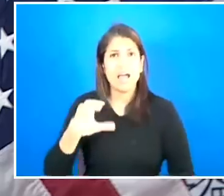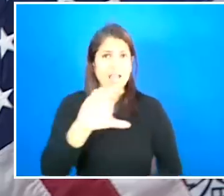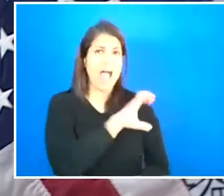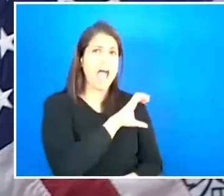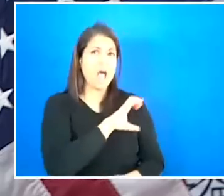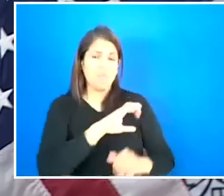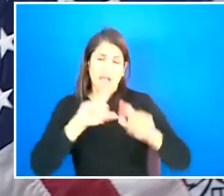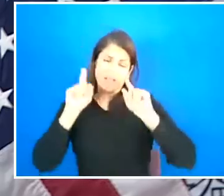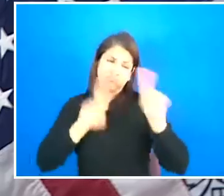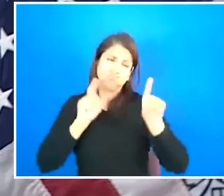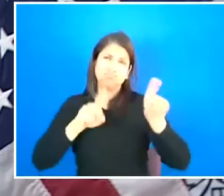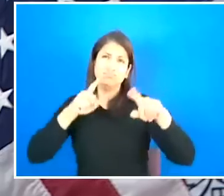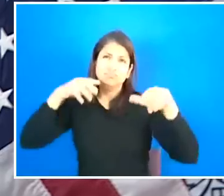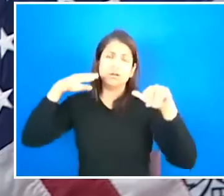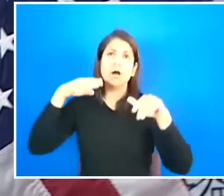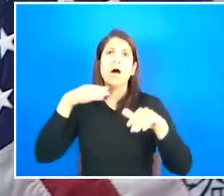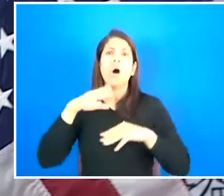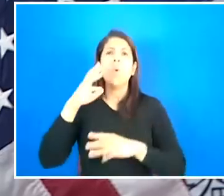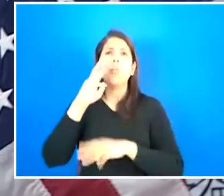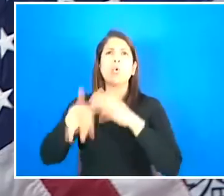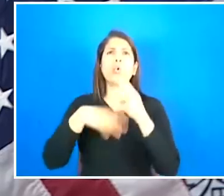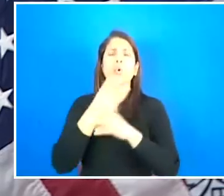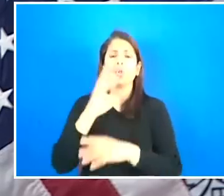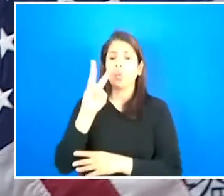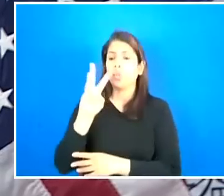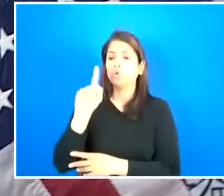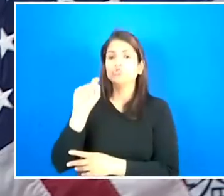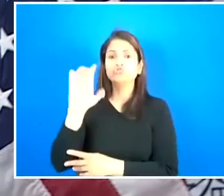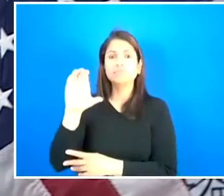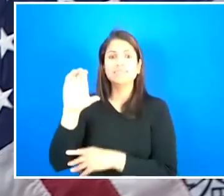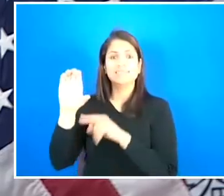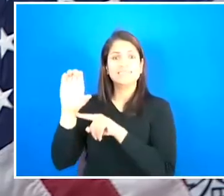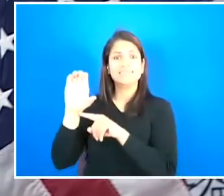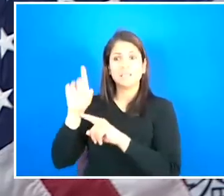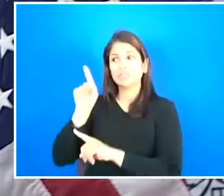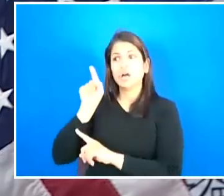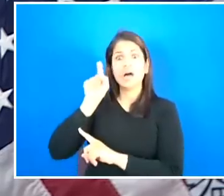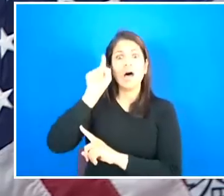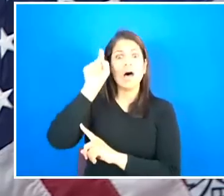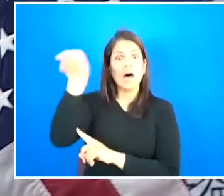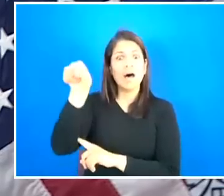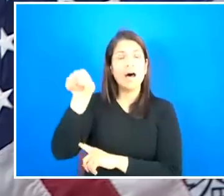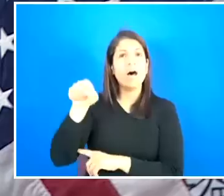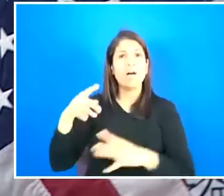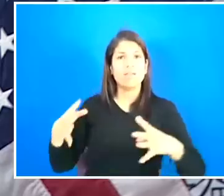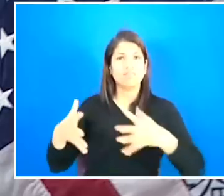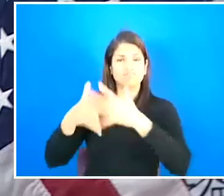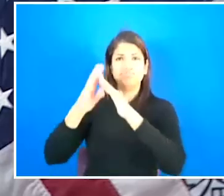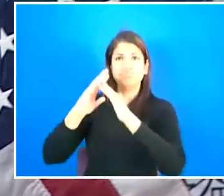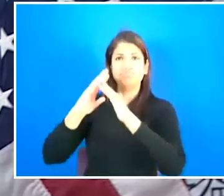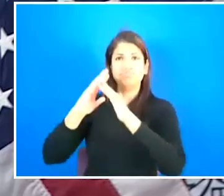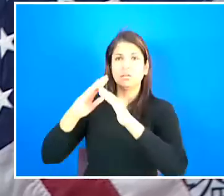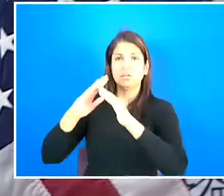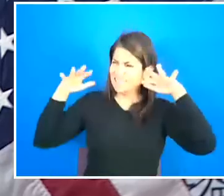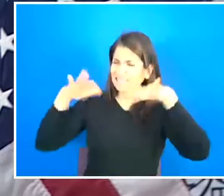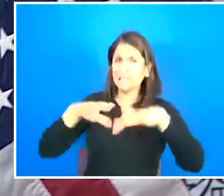CENTER WITH COPS AND WKEORRS, ARE YOU PLANNING TO DO IT AT THE OTHR EEND OF LINE STATION? THERE ARE 38 TOTAL.